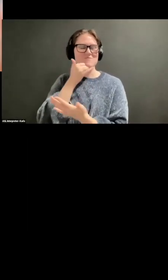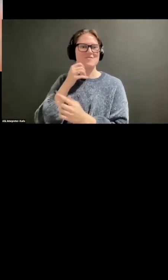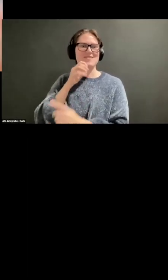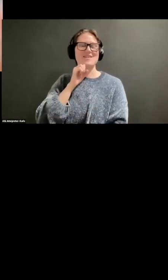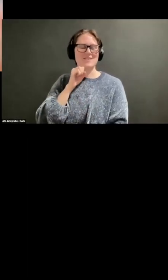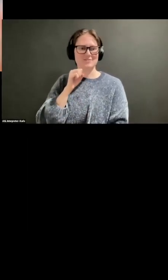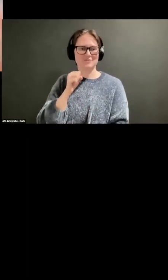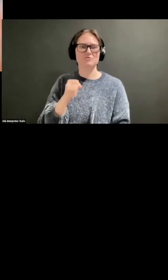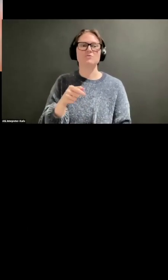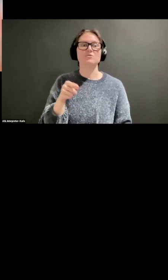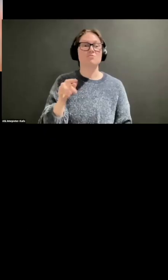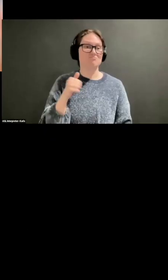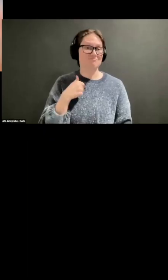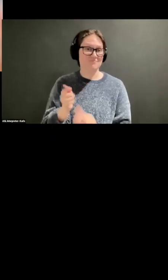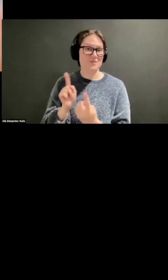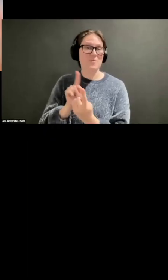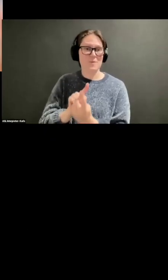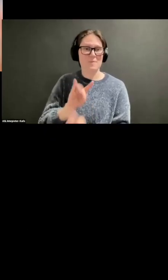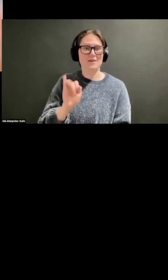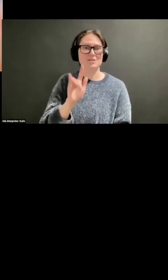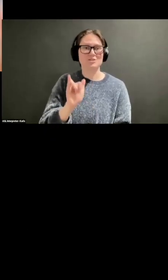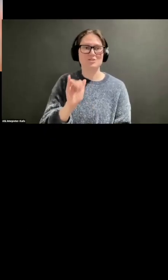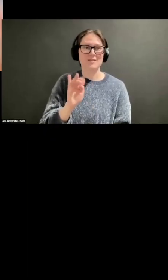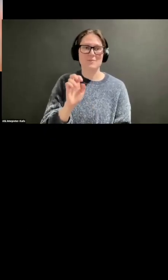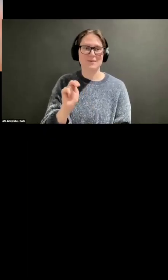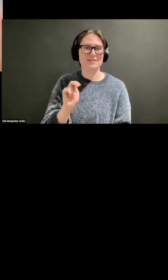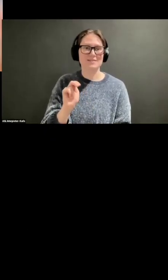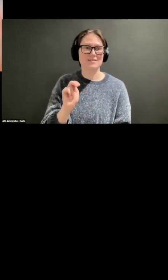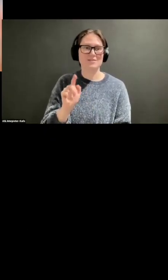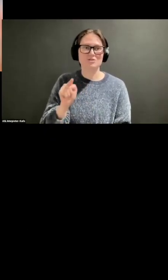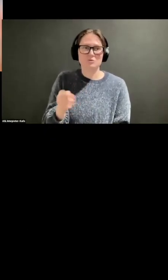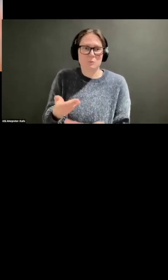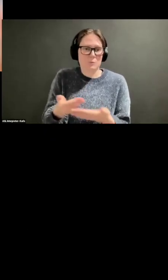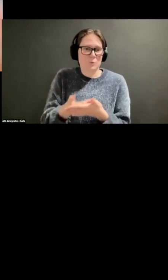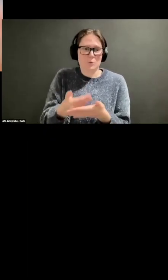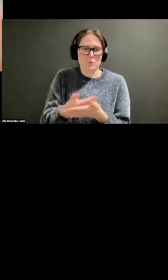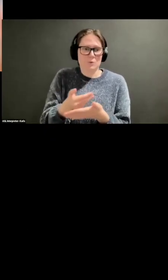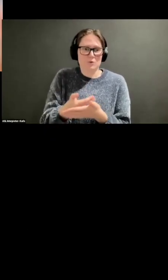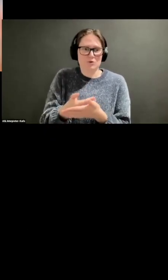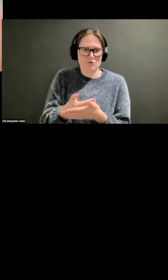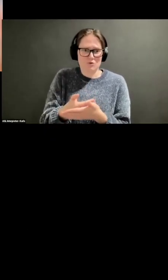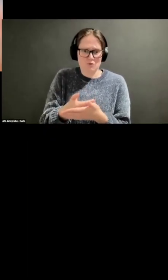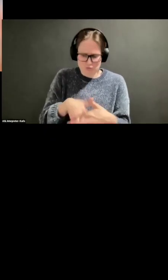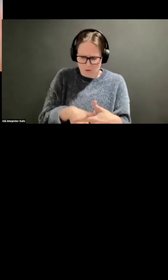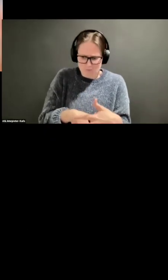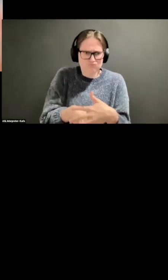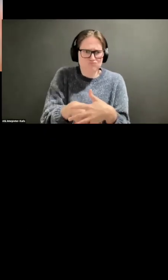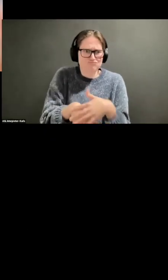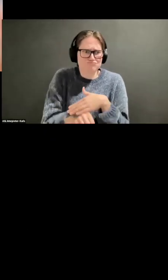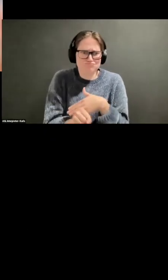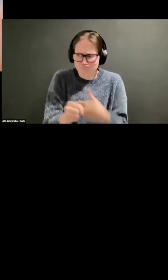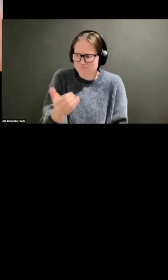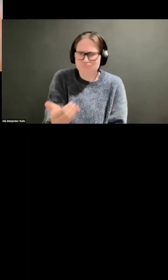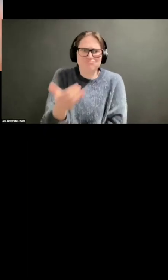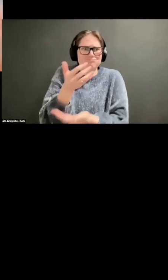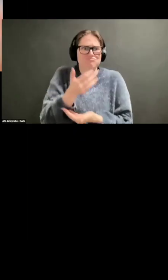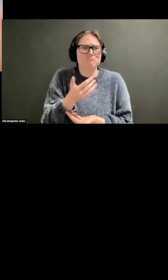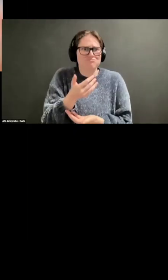standing there, fresh out of the tummy oven, and just a little nugget. Six and a half